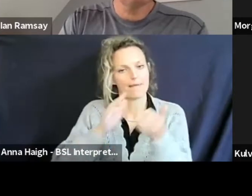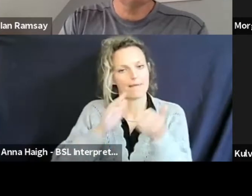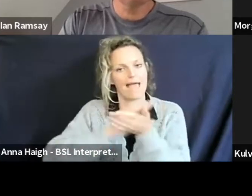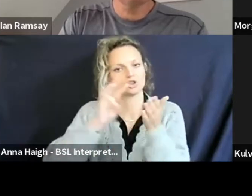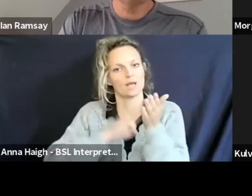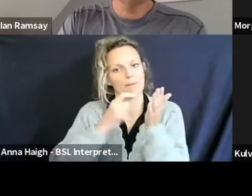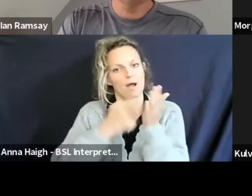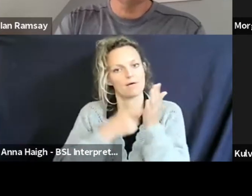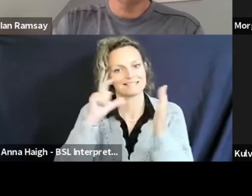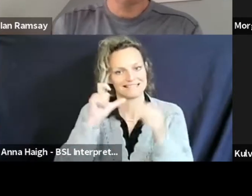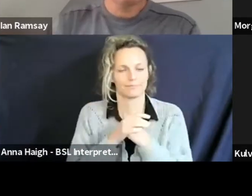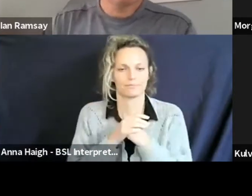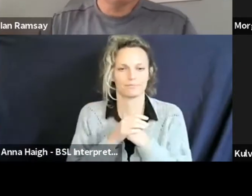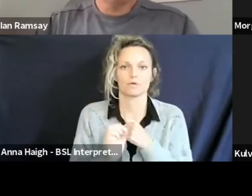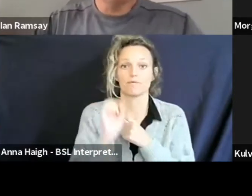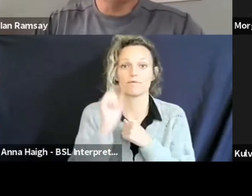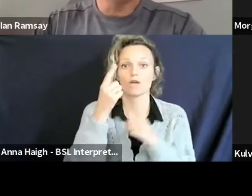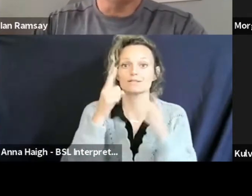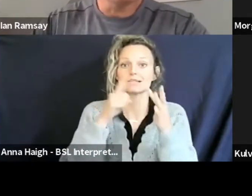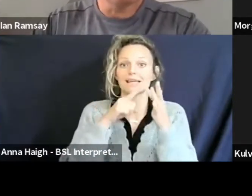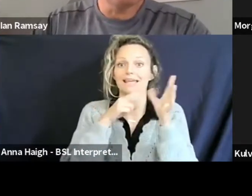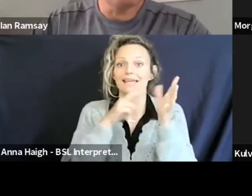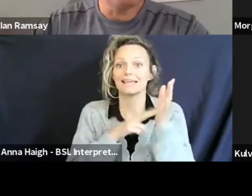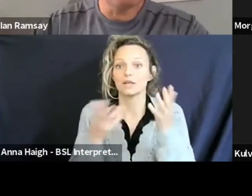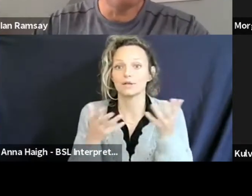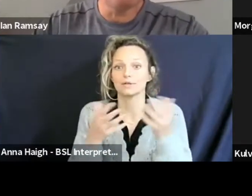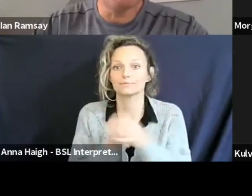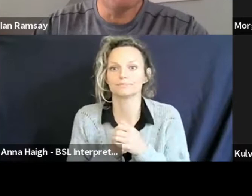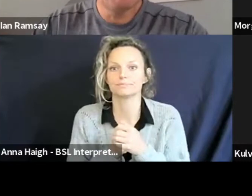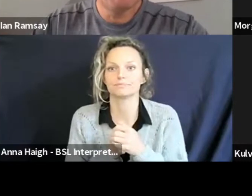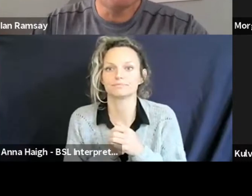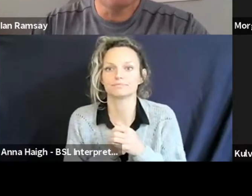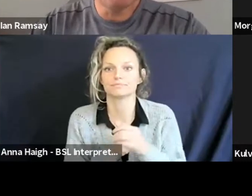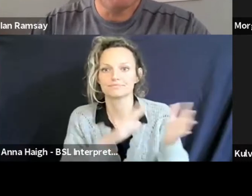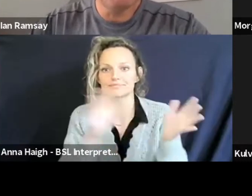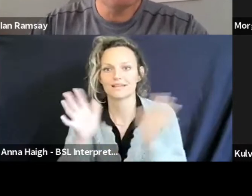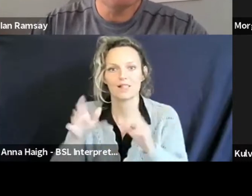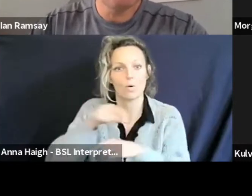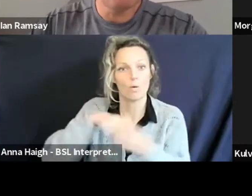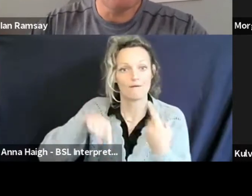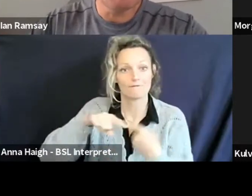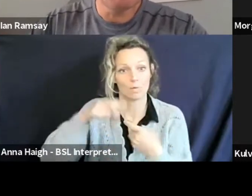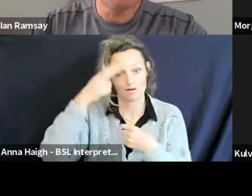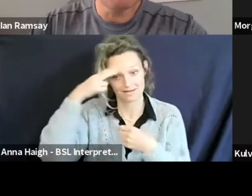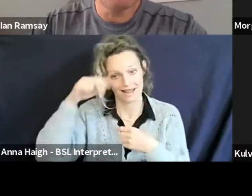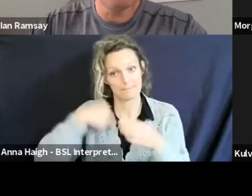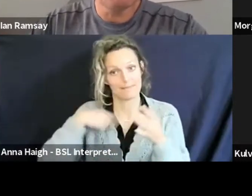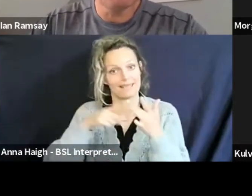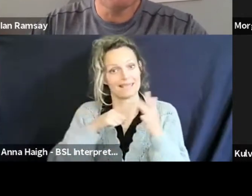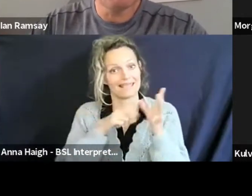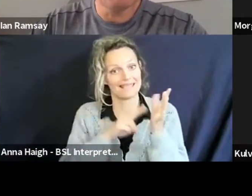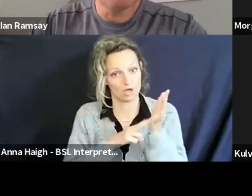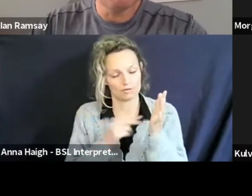will get started. So Ian, tell us a little bit about yourself and why you are here today. Thanks.